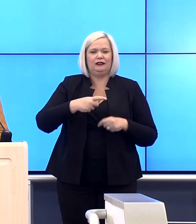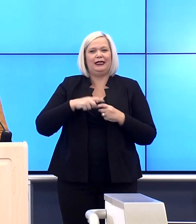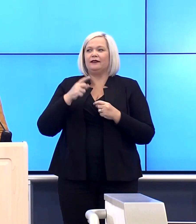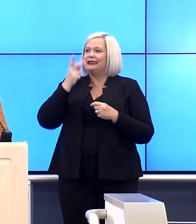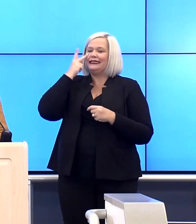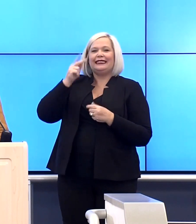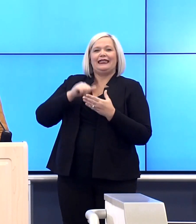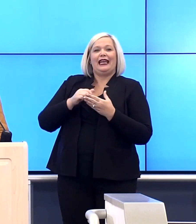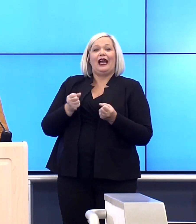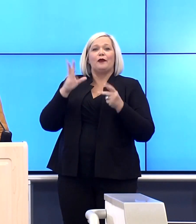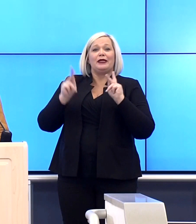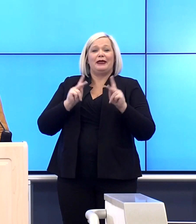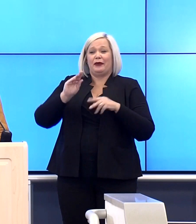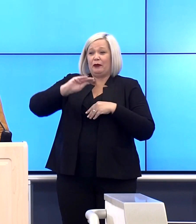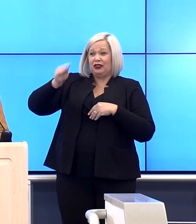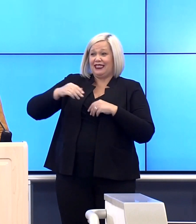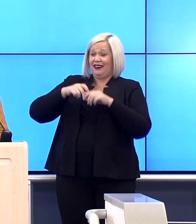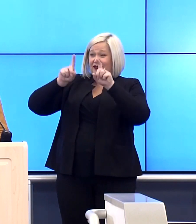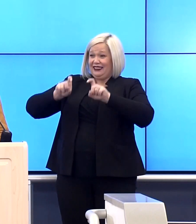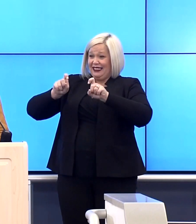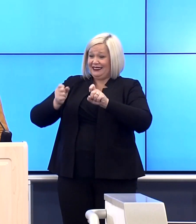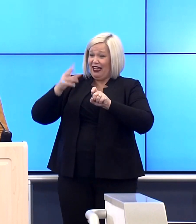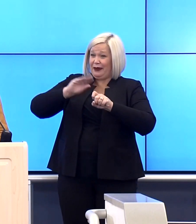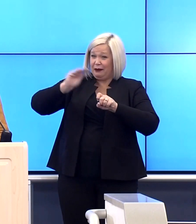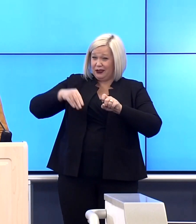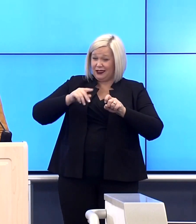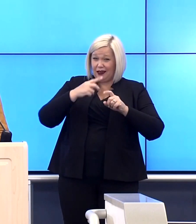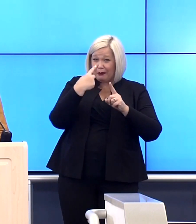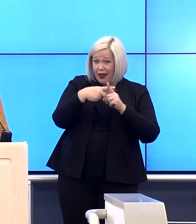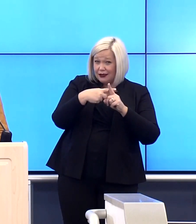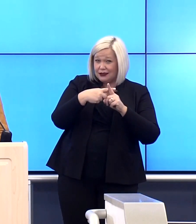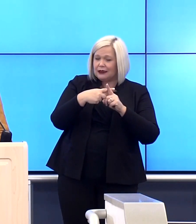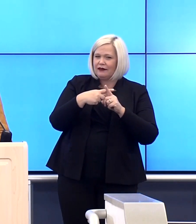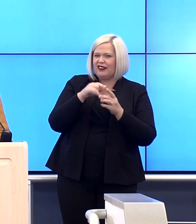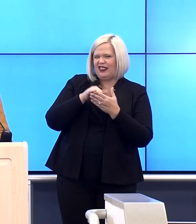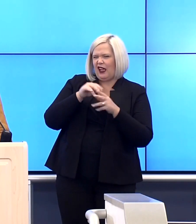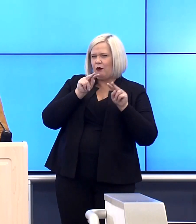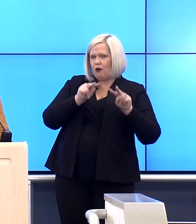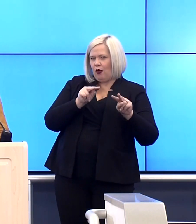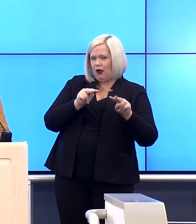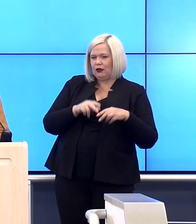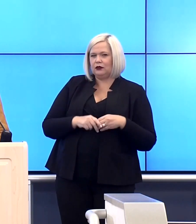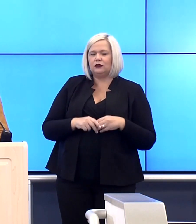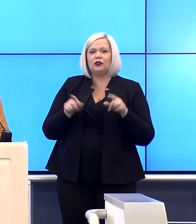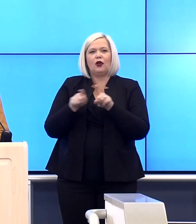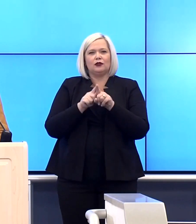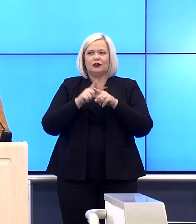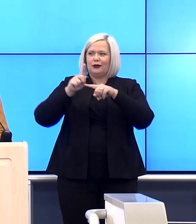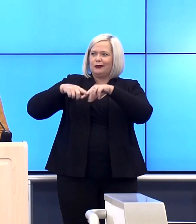HIGH LEVEL THAT IT HAS BEEN. WE’LL BE WATCHING OUR PERCENT WE’LL BE WATCHING OUR PERCENT POSITIVITY RATE. POSITIVITY RATE. WE’LL BE IN COMMUNICATION WITH